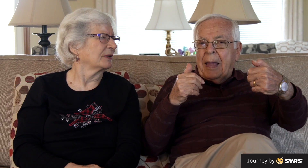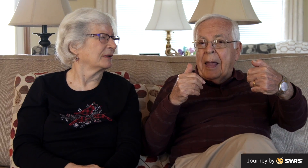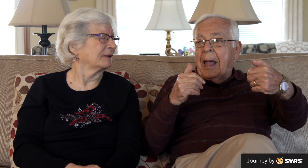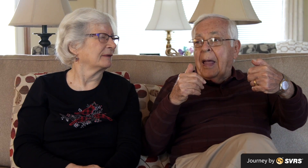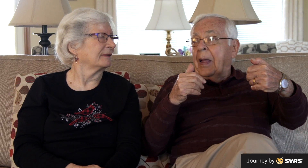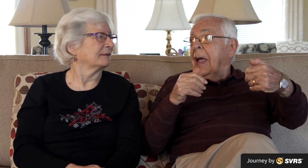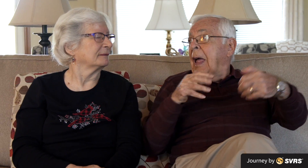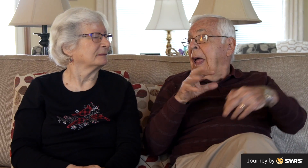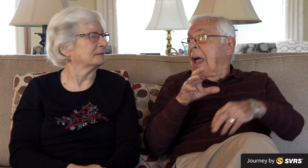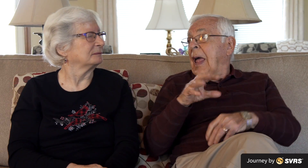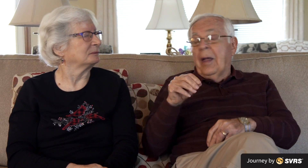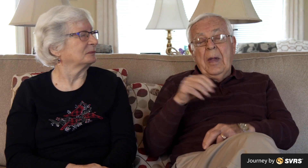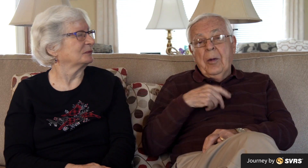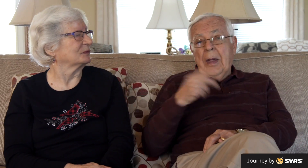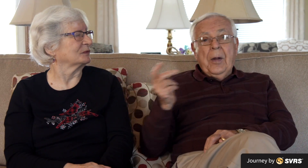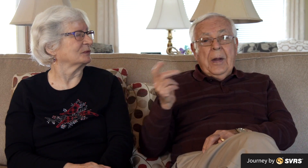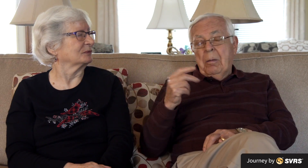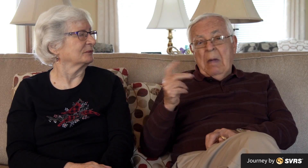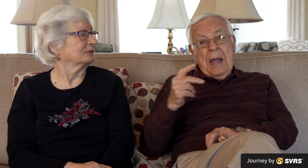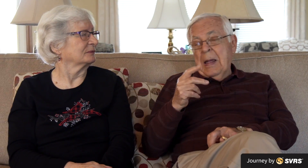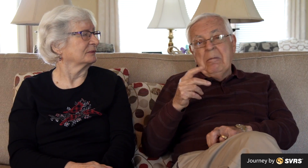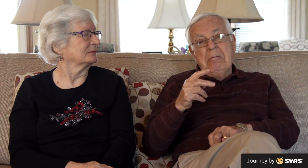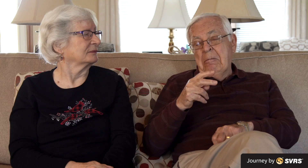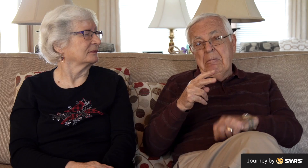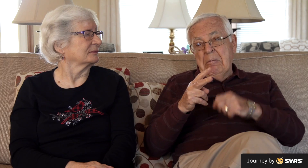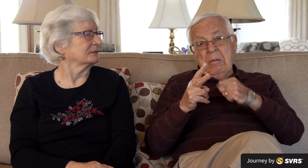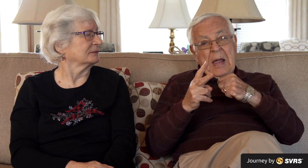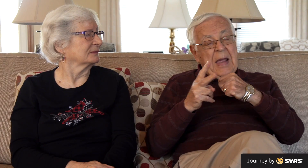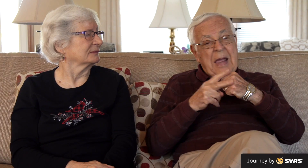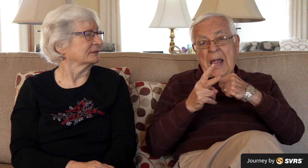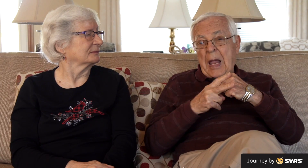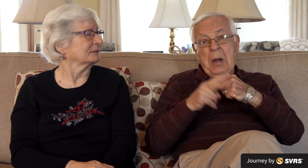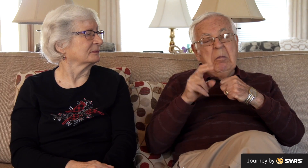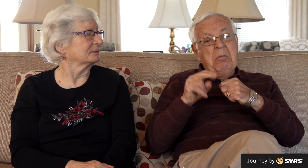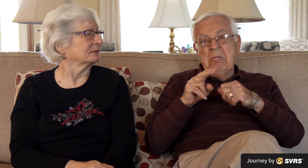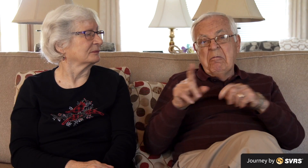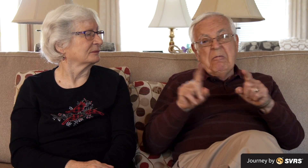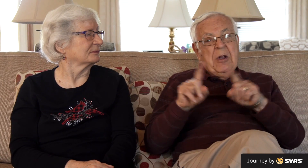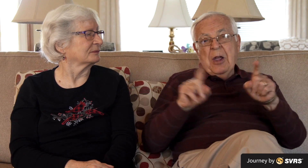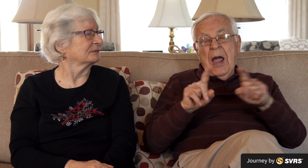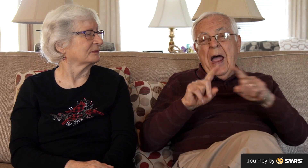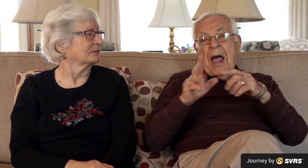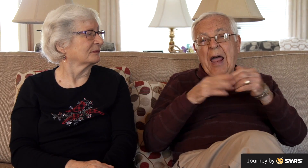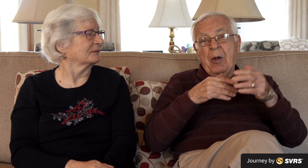Even if we were separated, we still kept on talking to each other anyway.